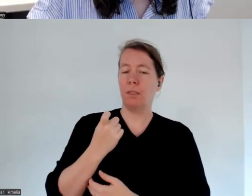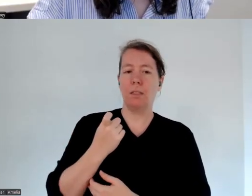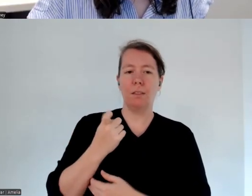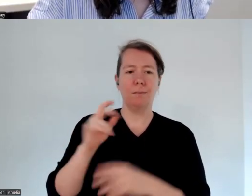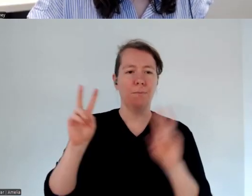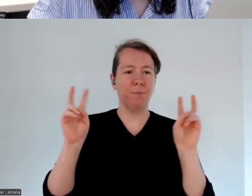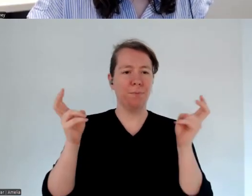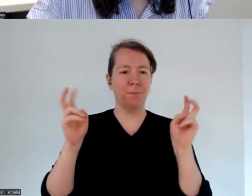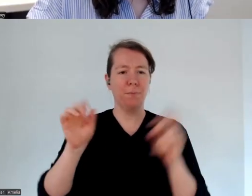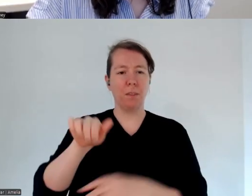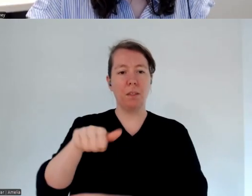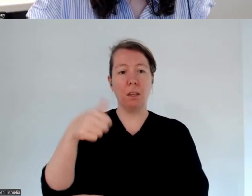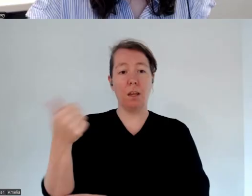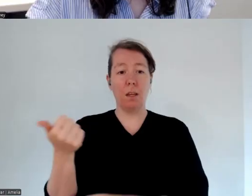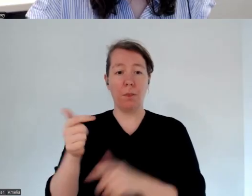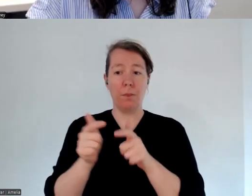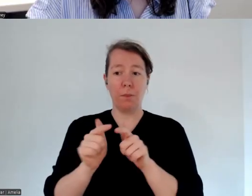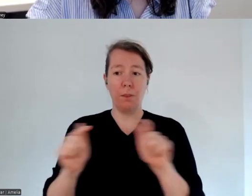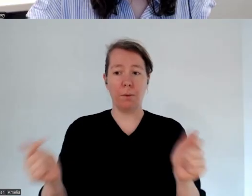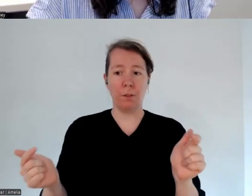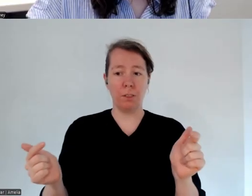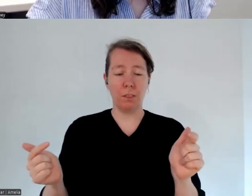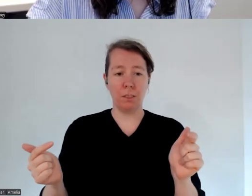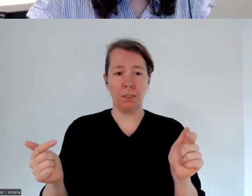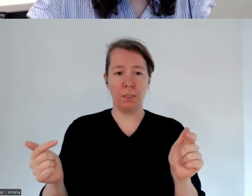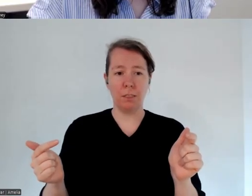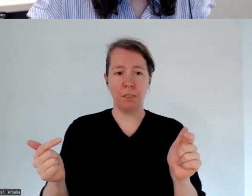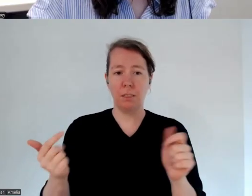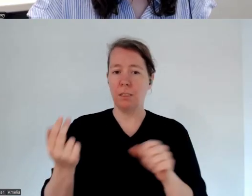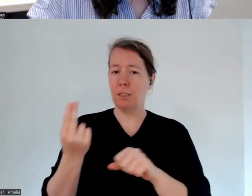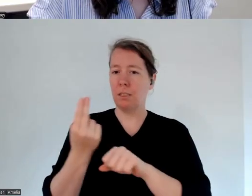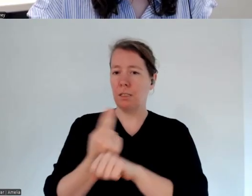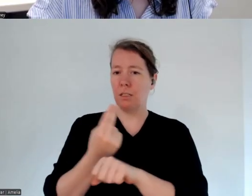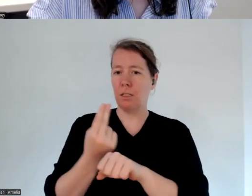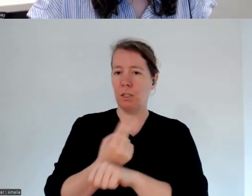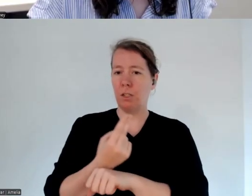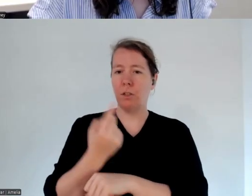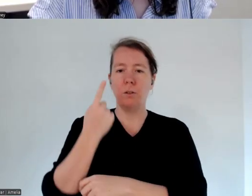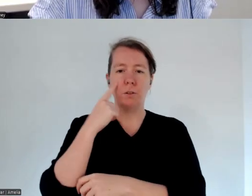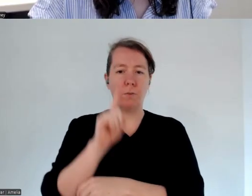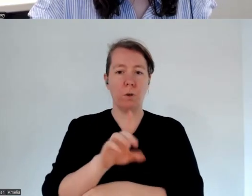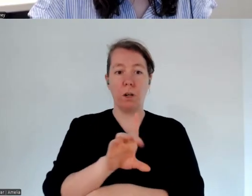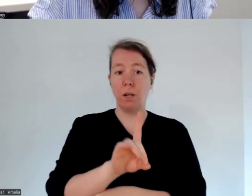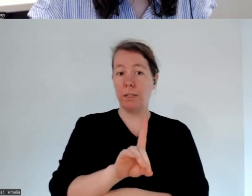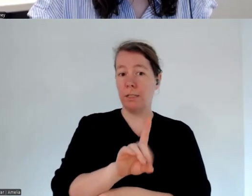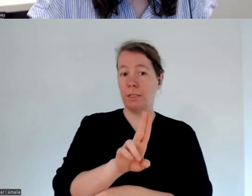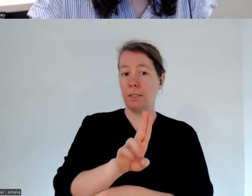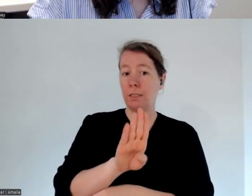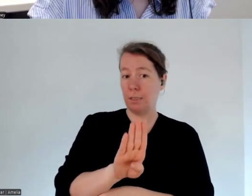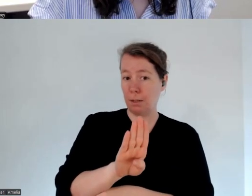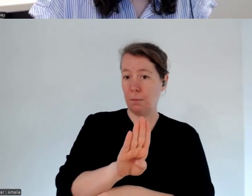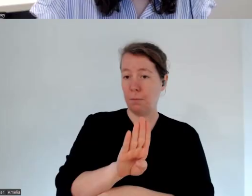Um, asking if it's used for both dubbing and closed captioning or if you distinguish between the two.